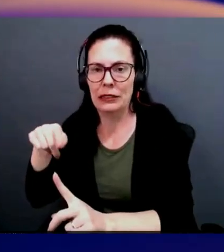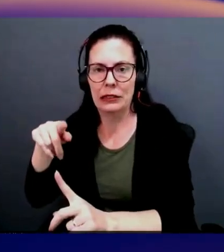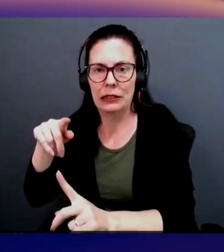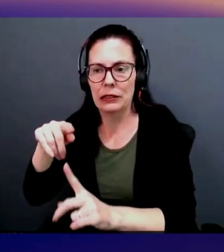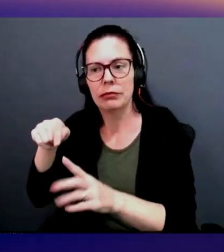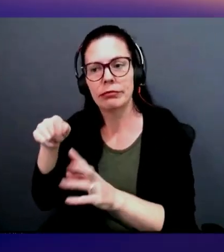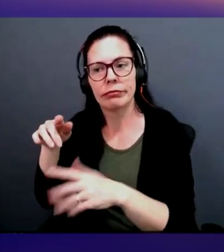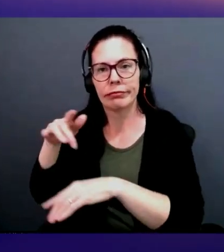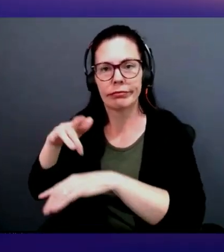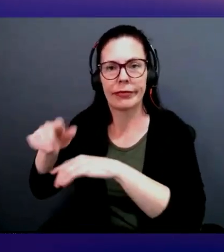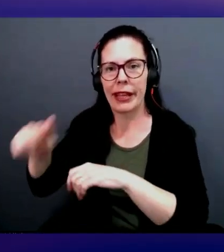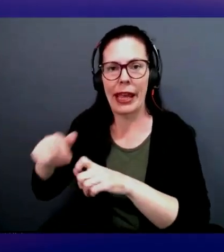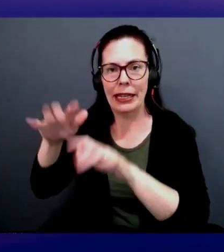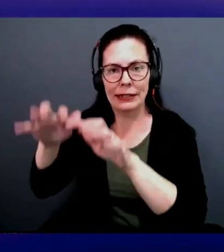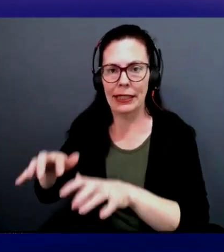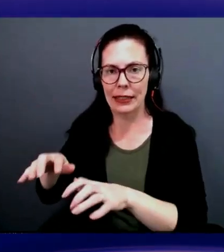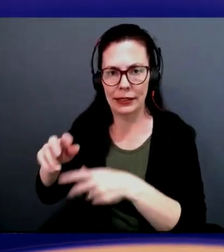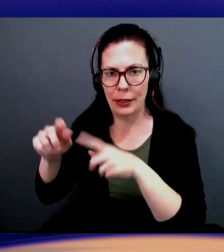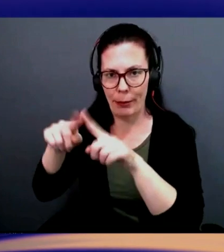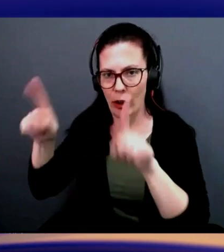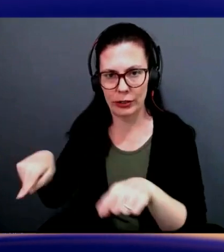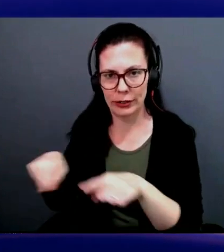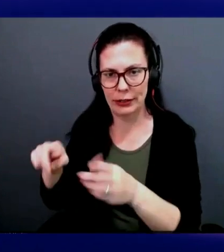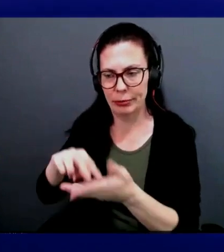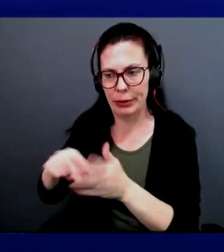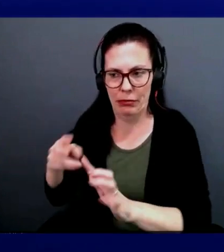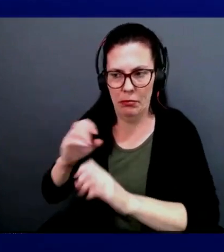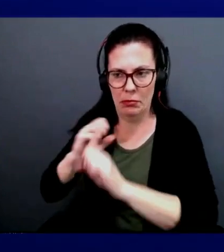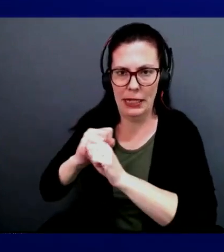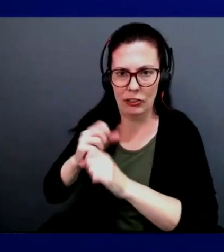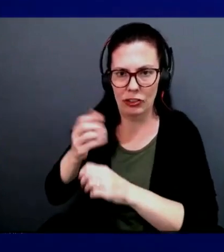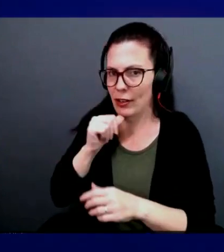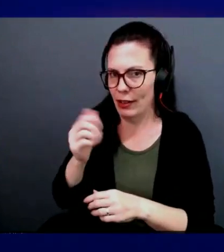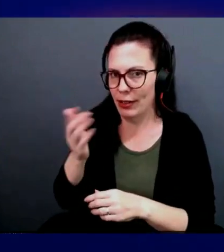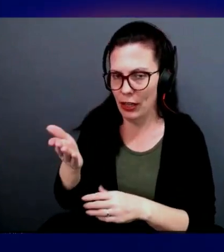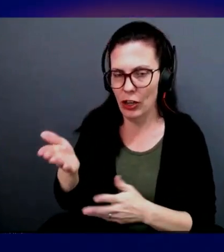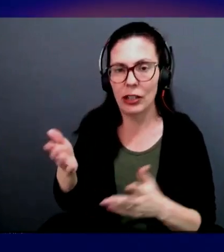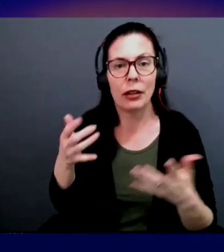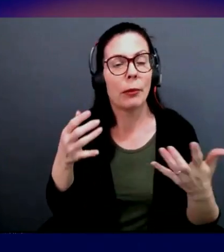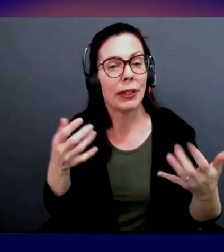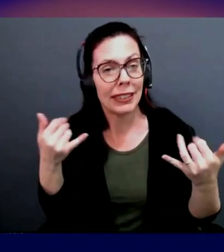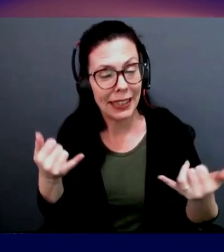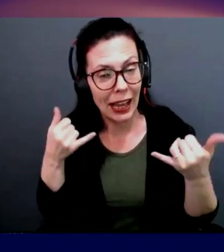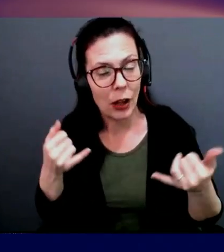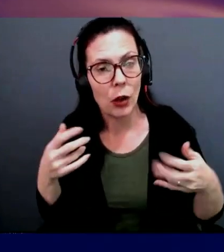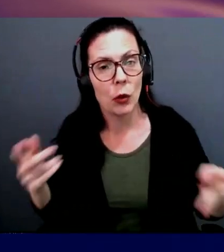And now multiply this with the petabyte data problem. It's a petabyte scale,